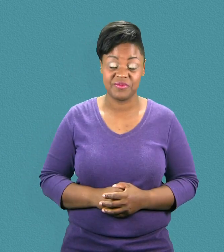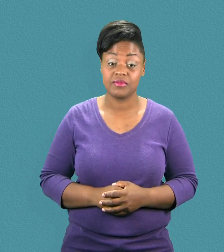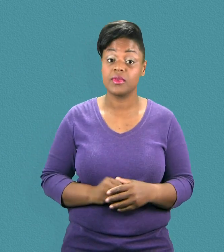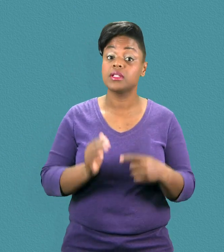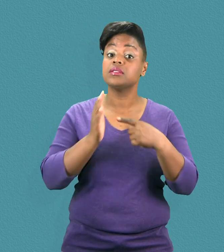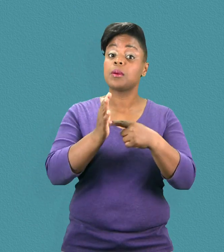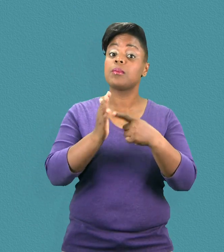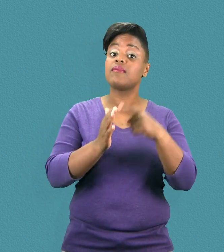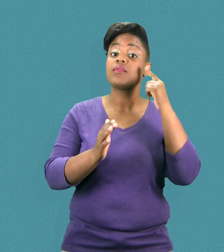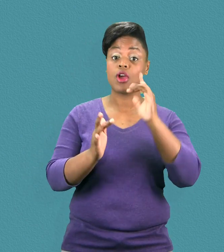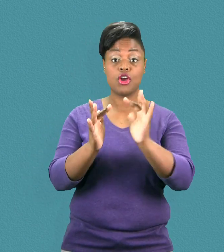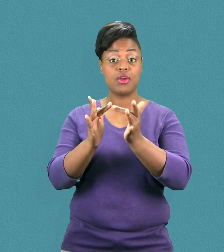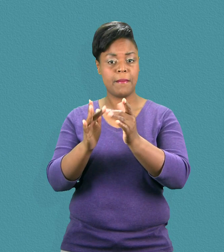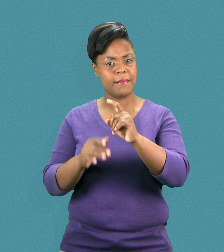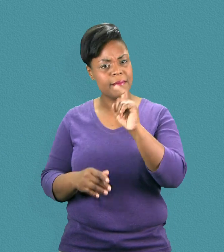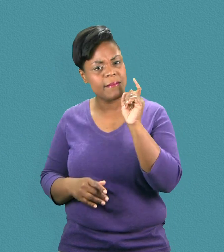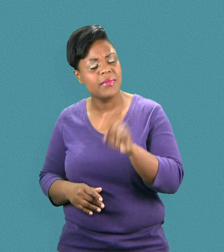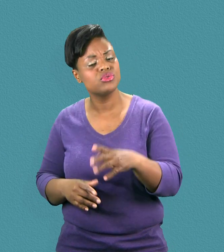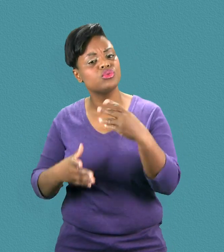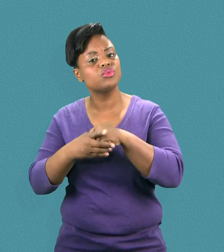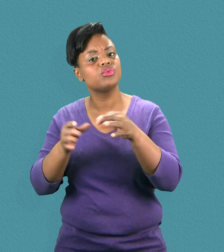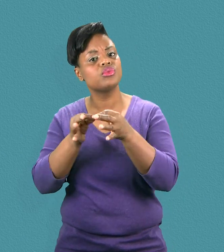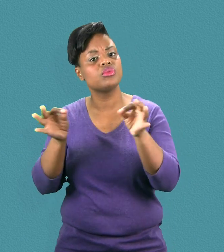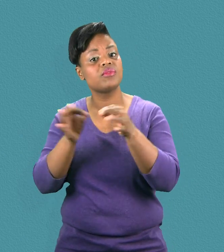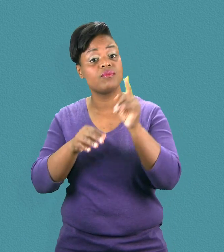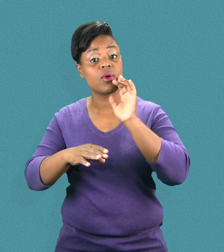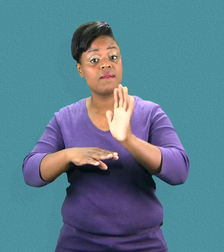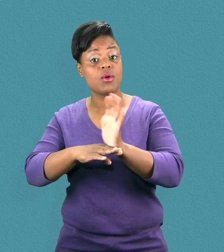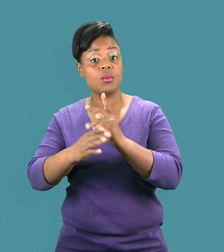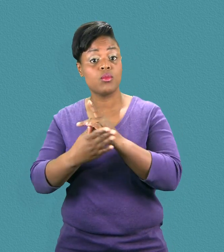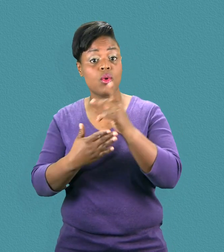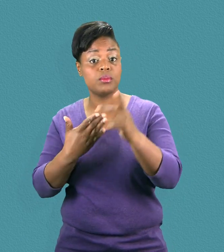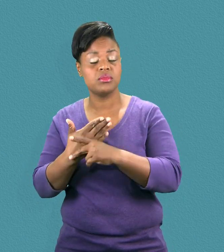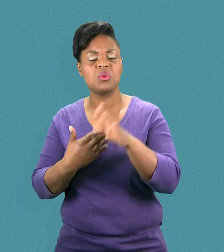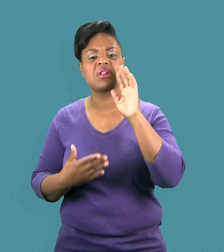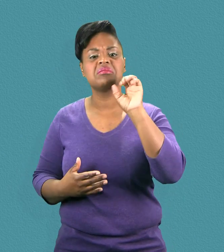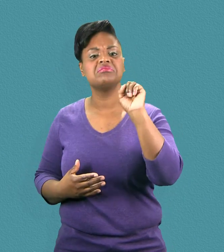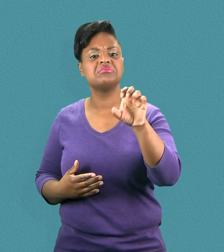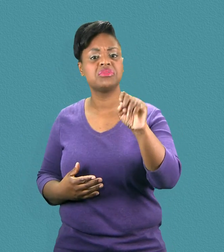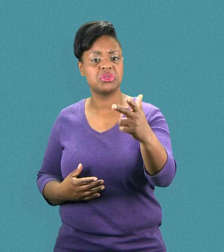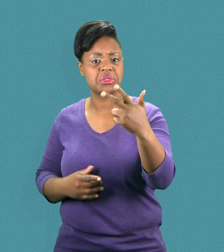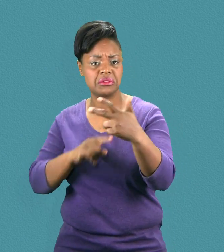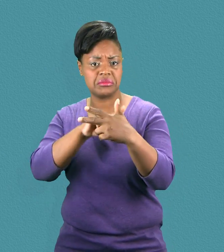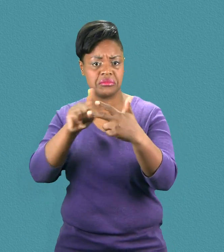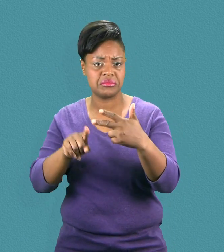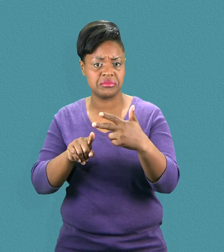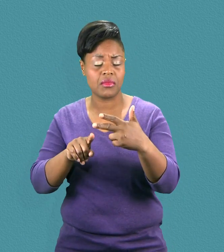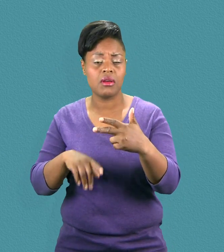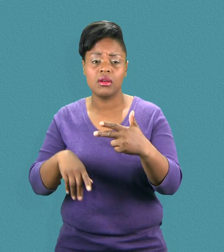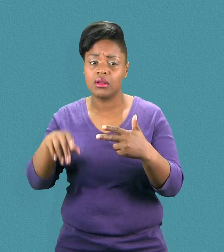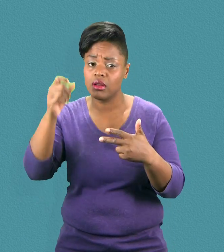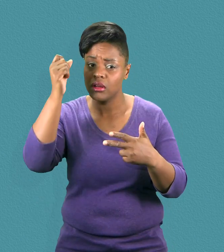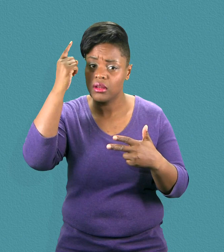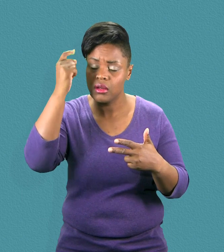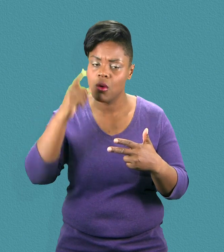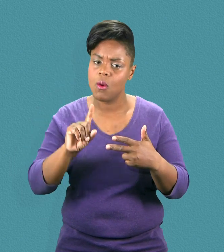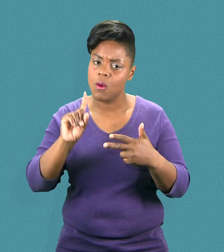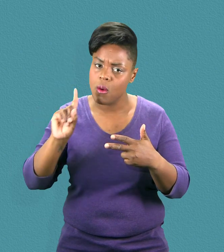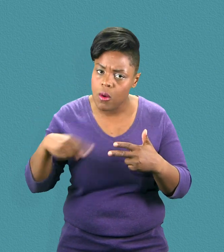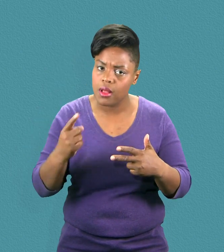Here are the types of full-length programs that must be captioned when shown on the Internet. Remember!